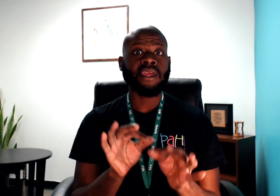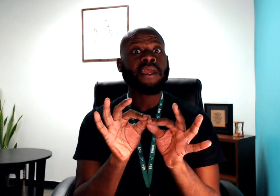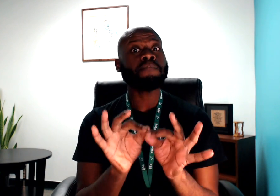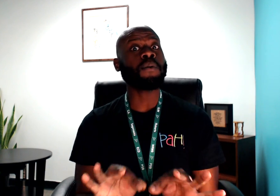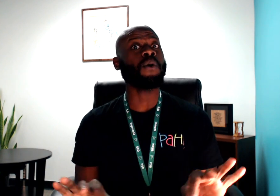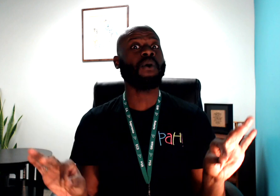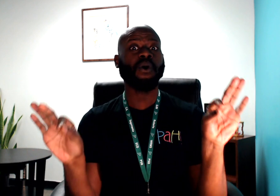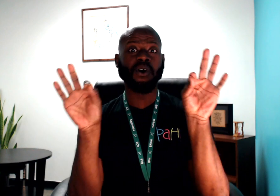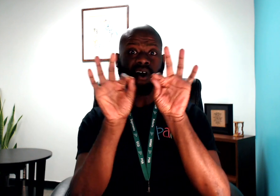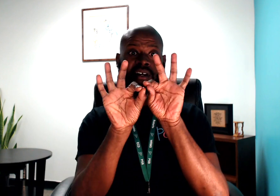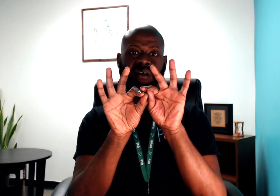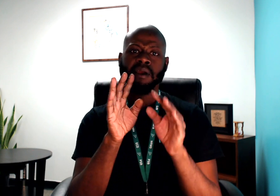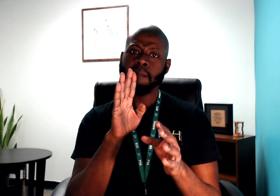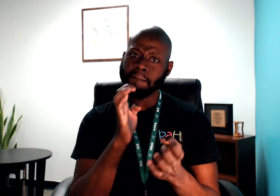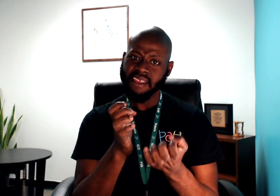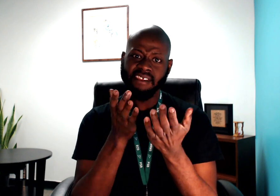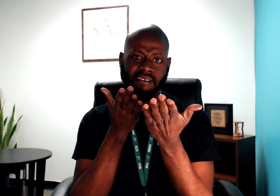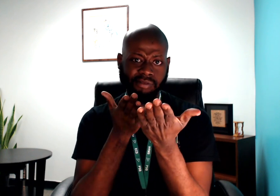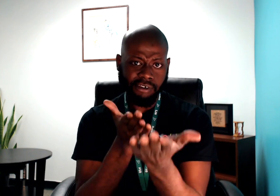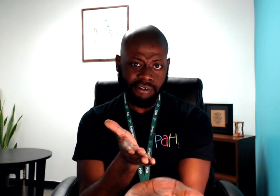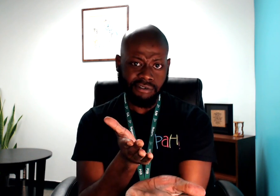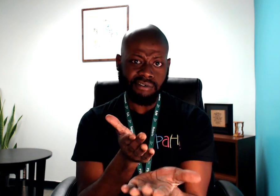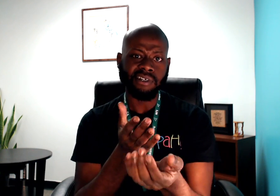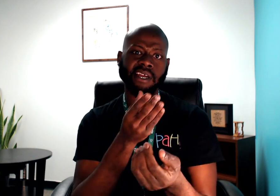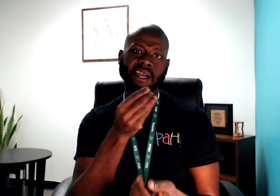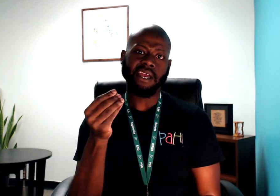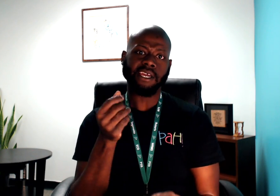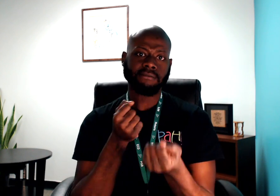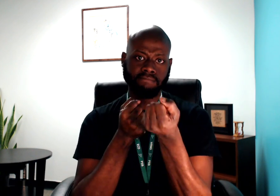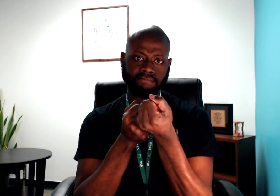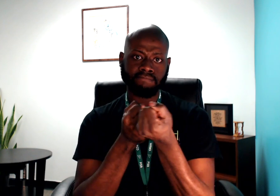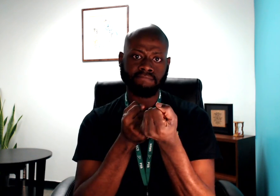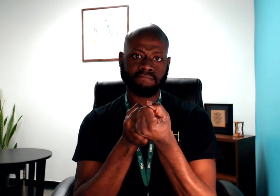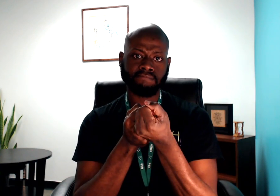Be there for your child and support them.